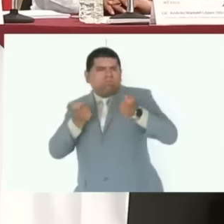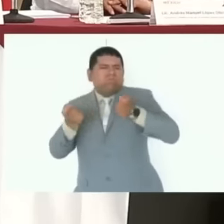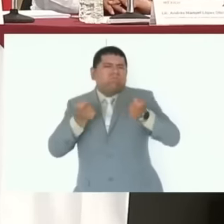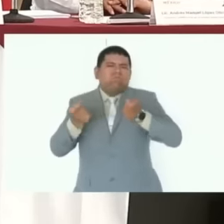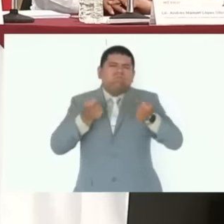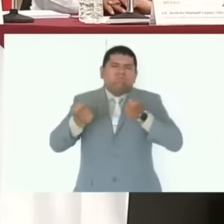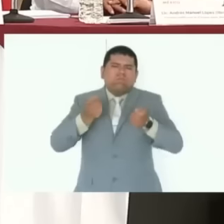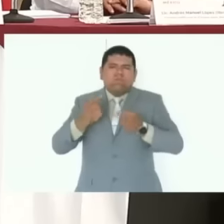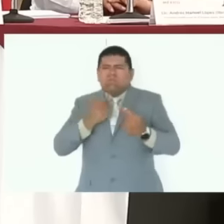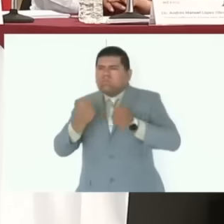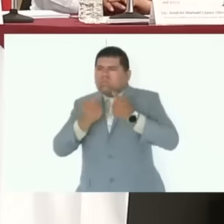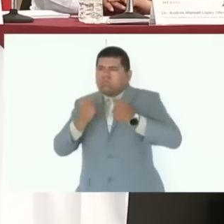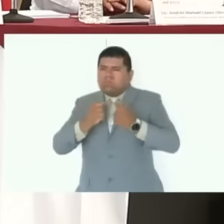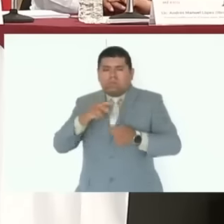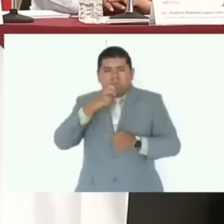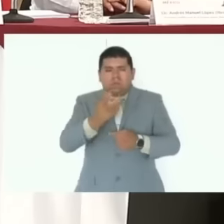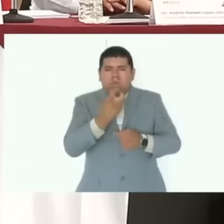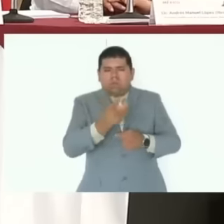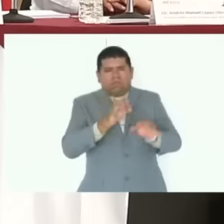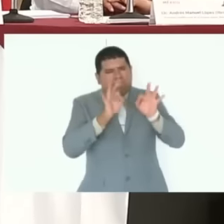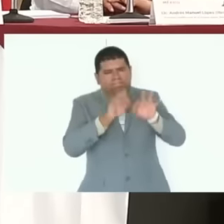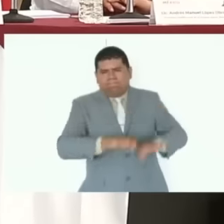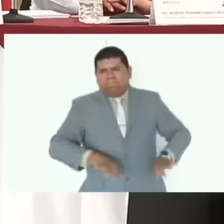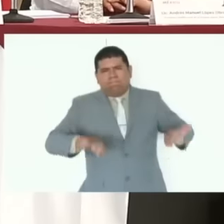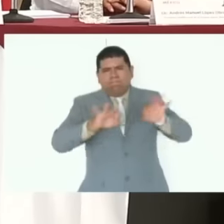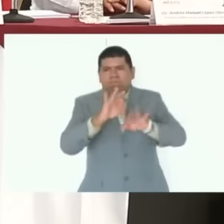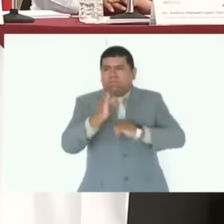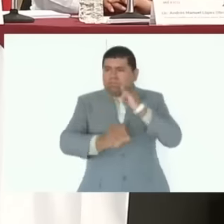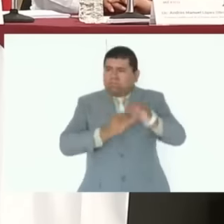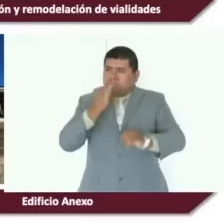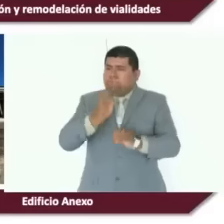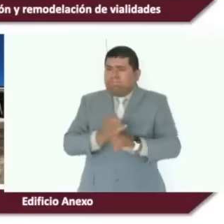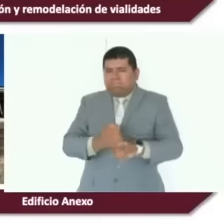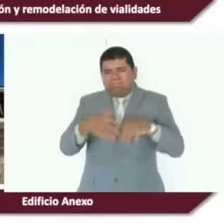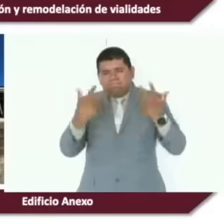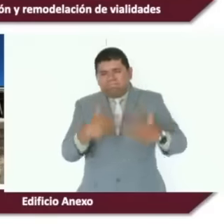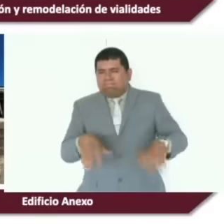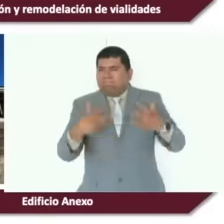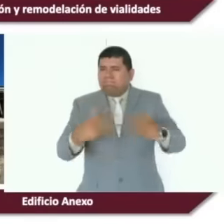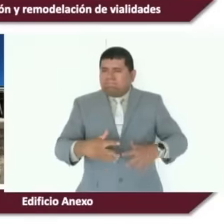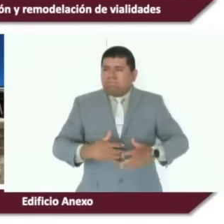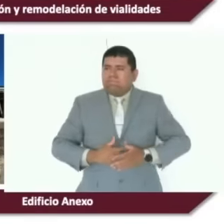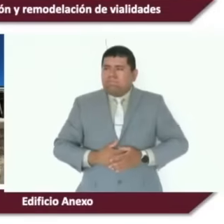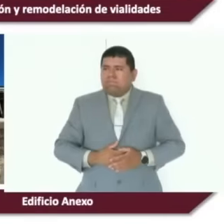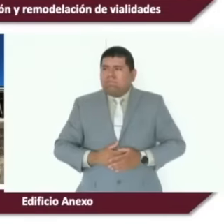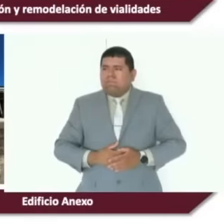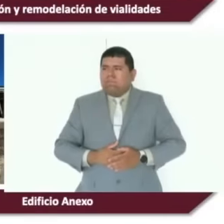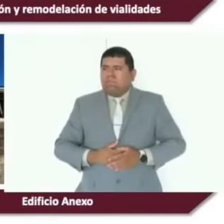be an international airport, the construction of 17,000 Met is in process.